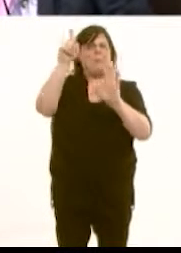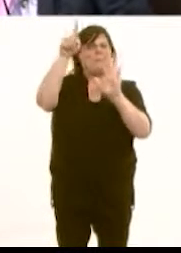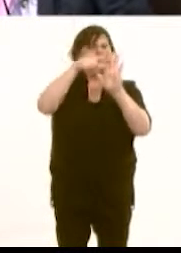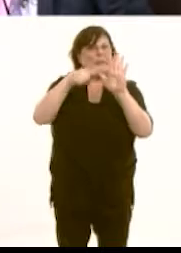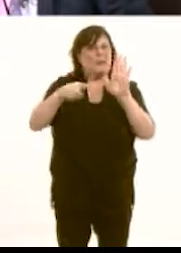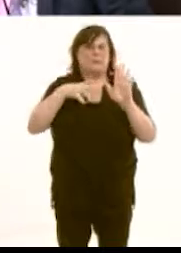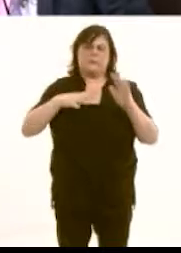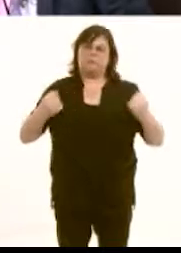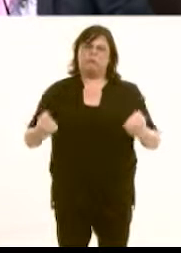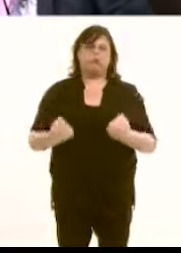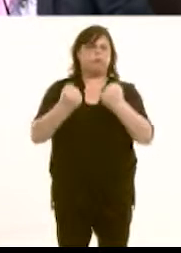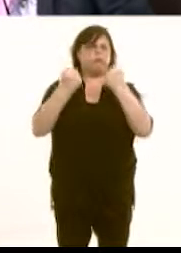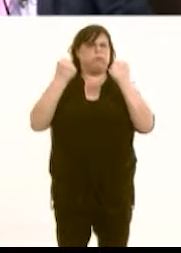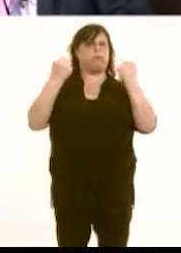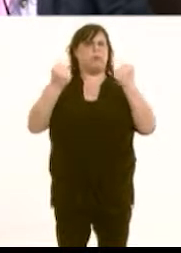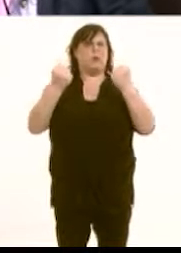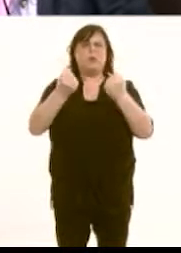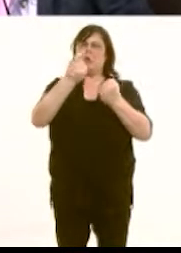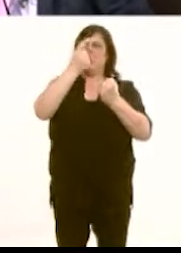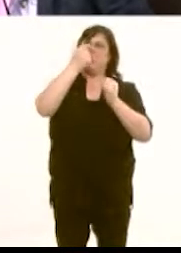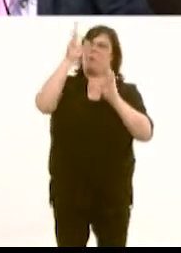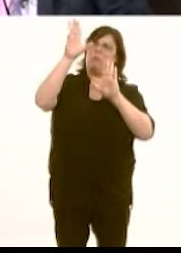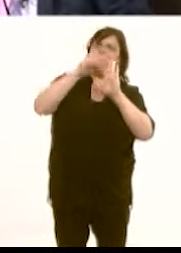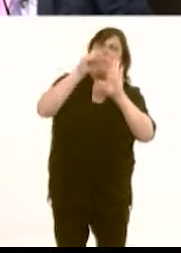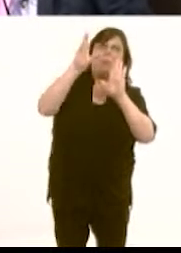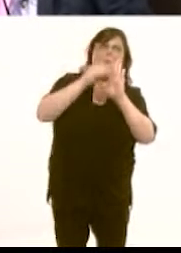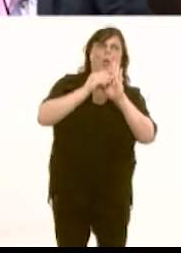of the signal coming from the mast is strong enough to make sureóor the bandwidth is strong